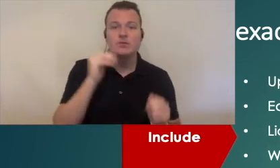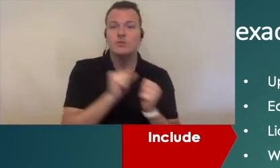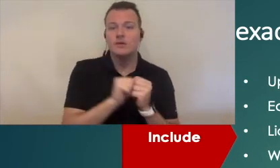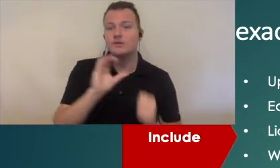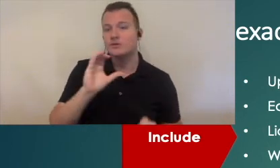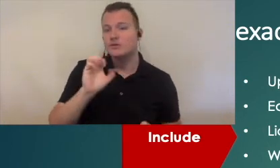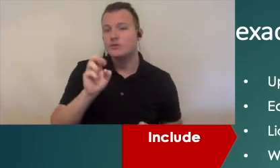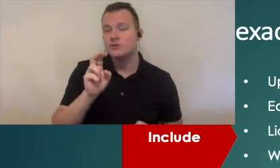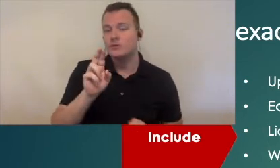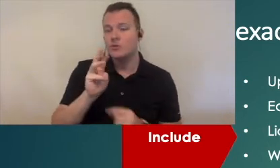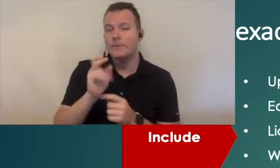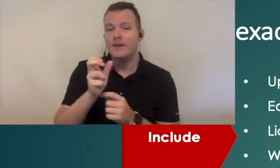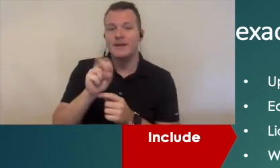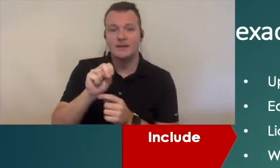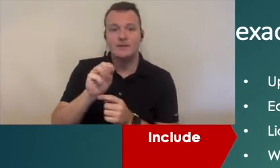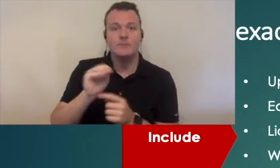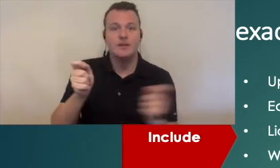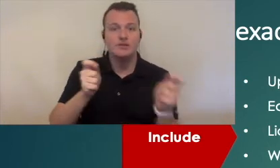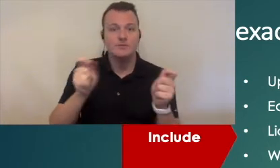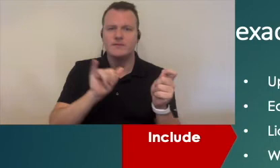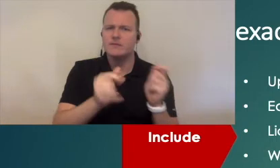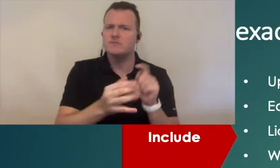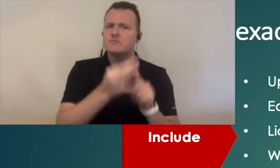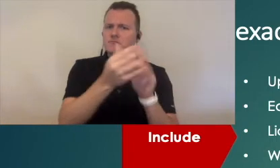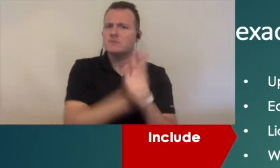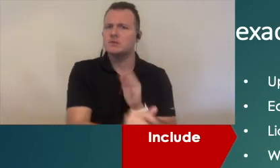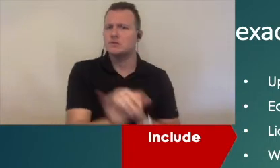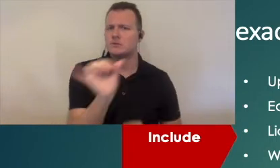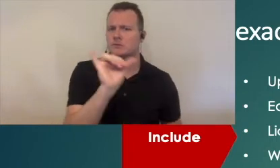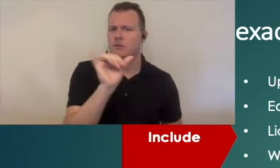course, that could be a special skill, as well because that's along the